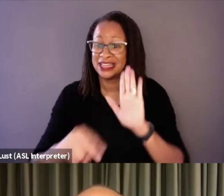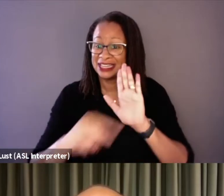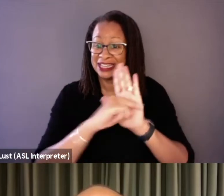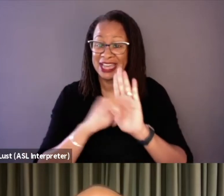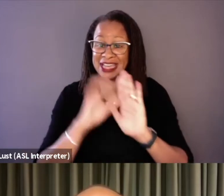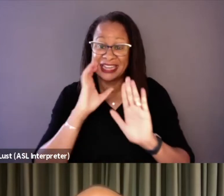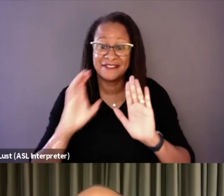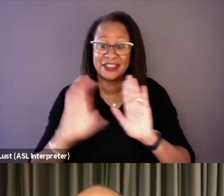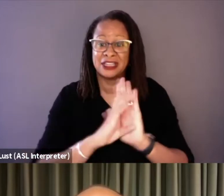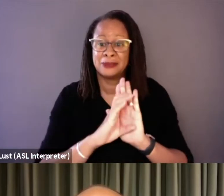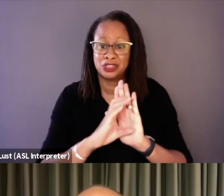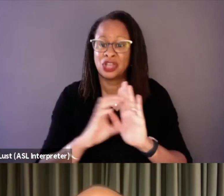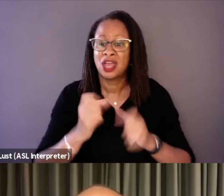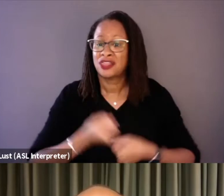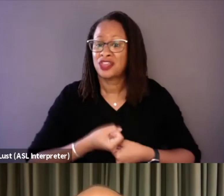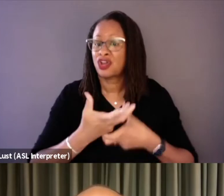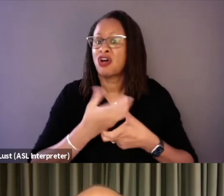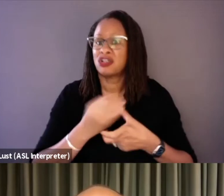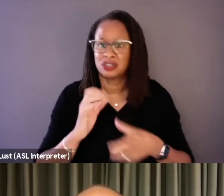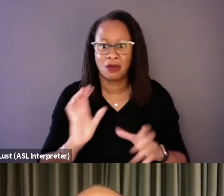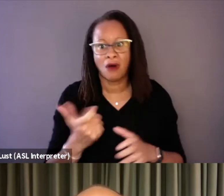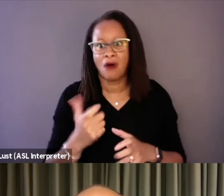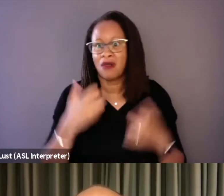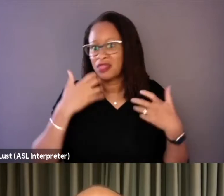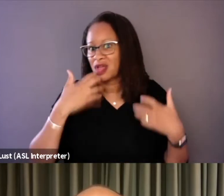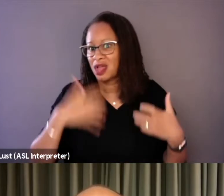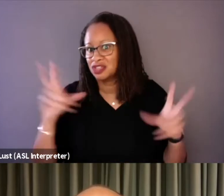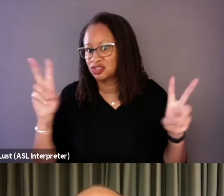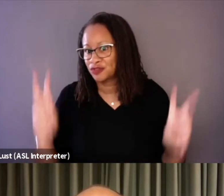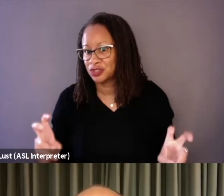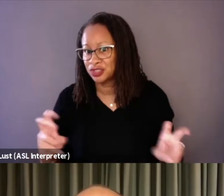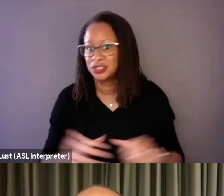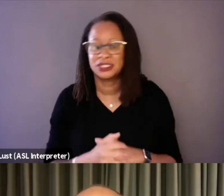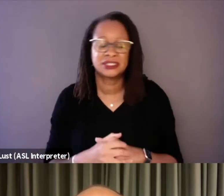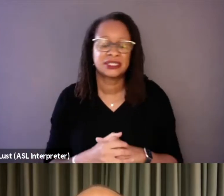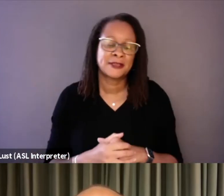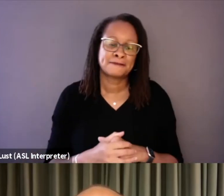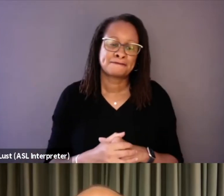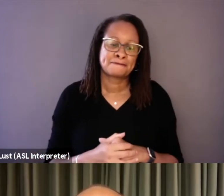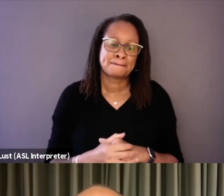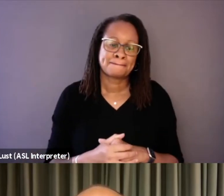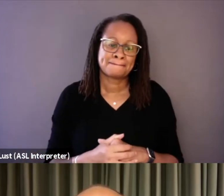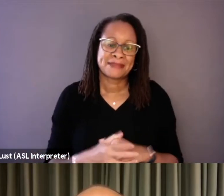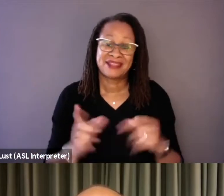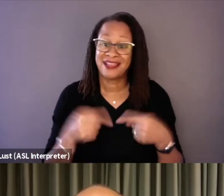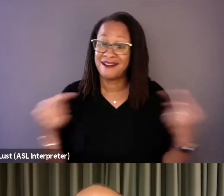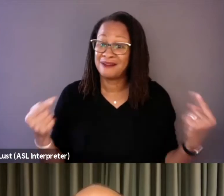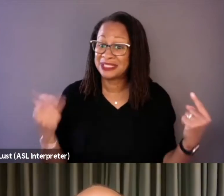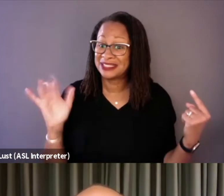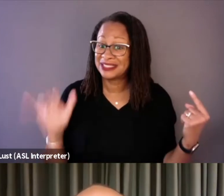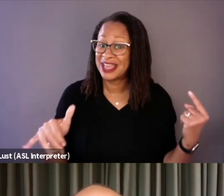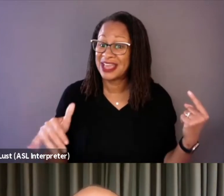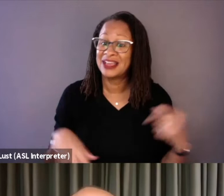all the controversies. As I said, David really helped Peter as much because